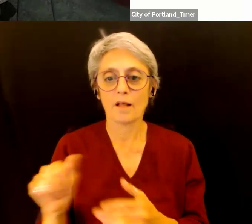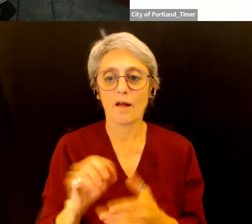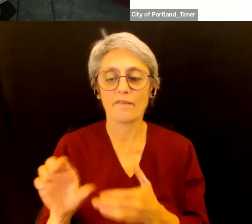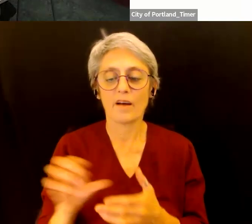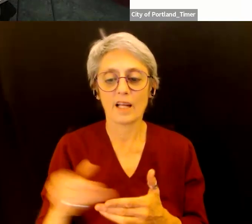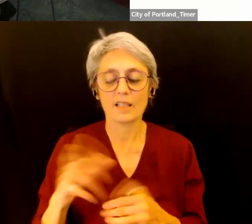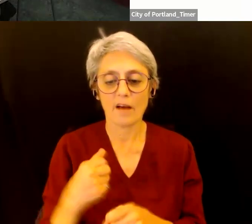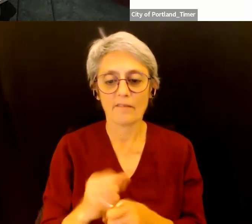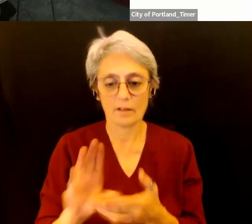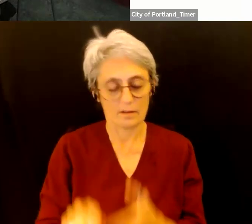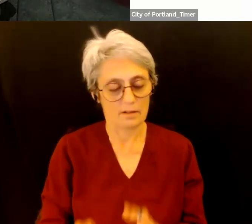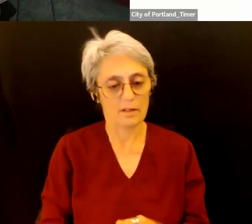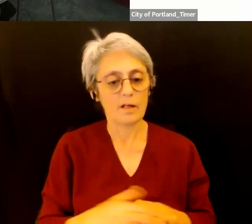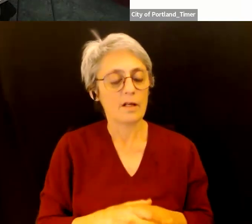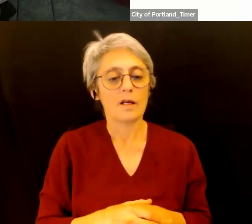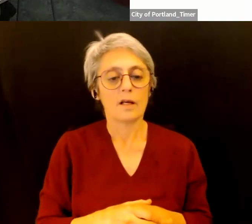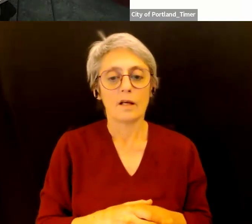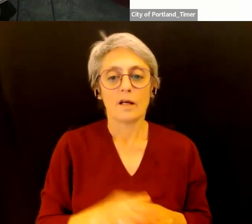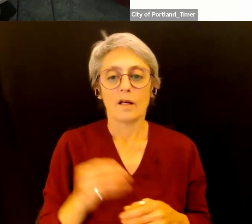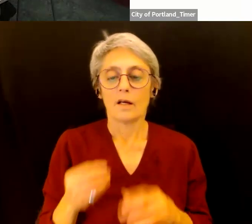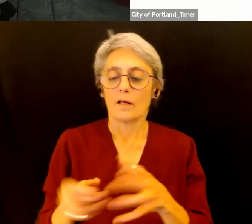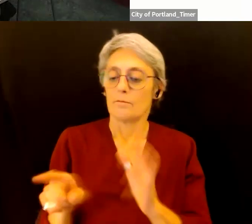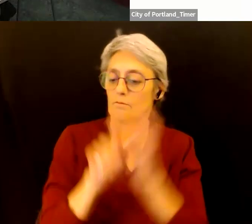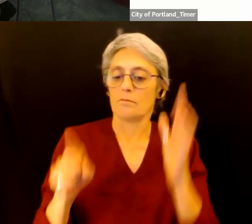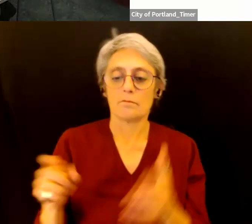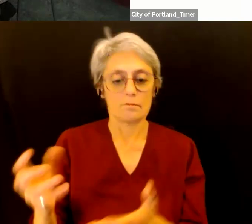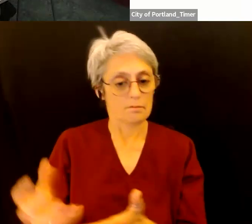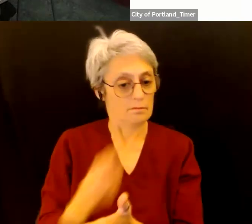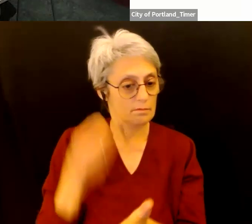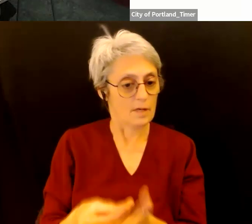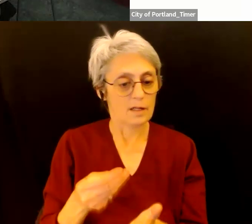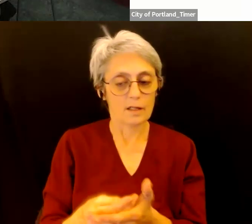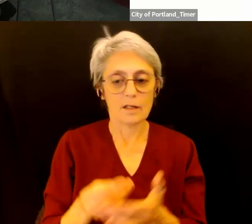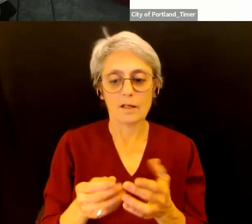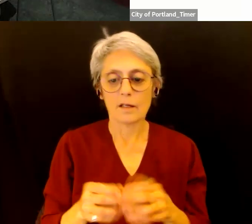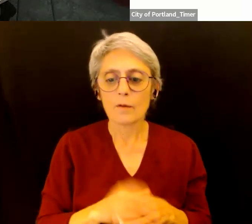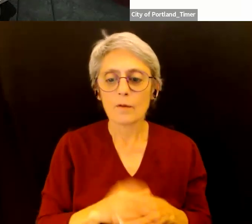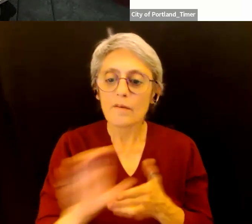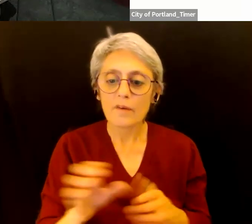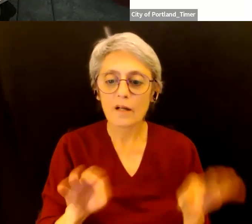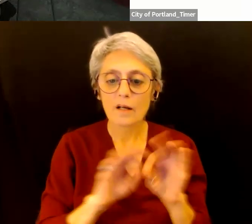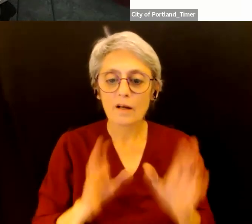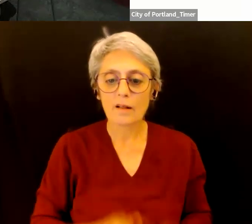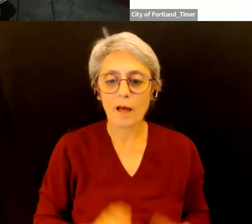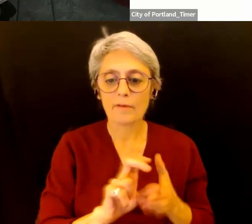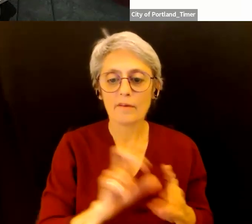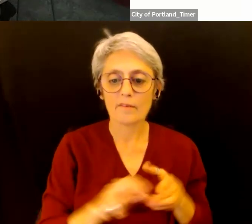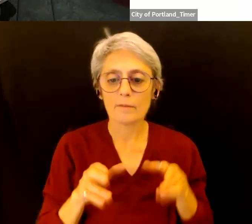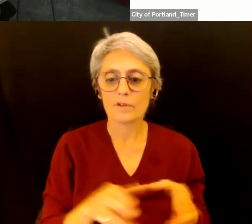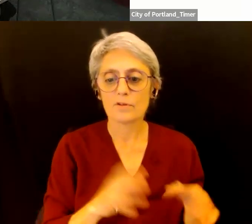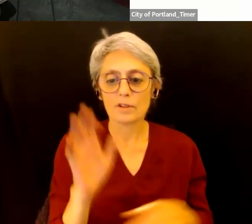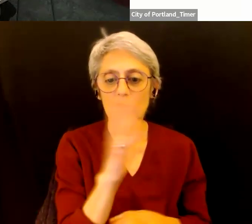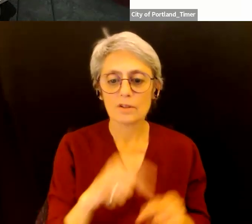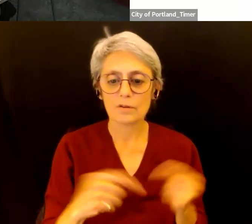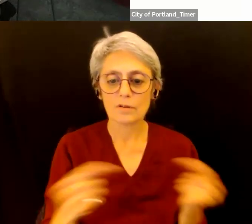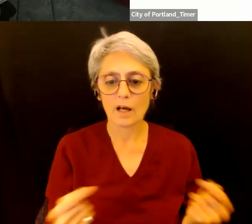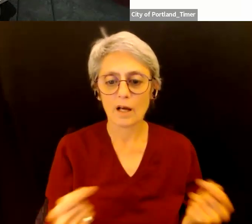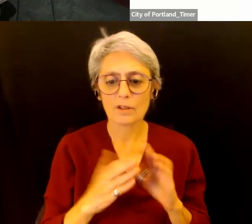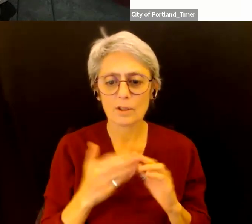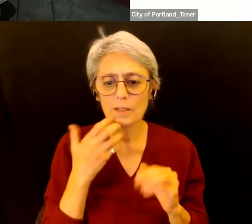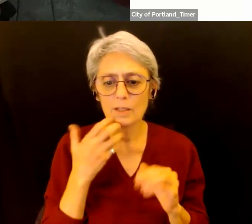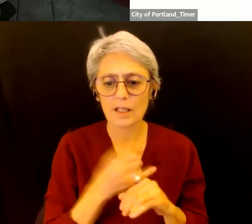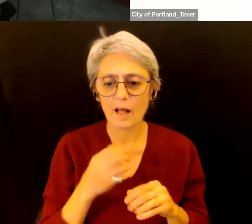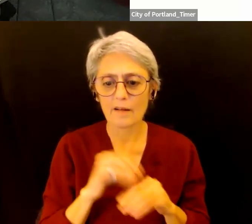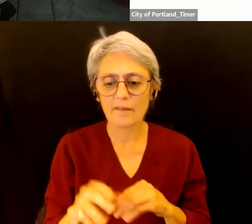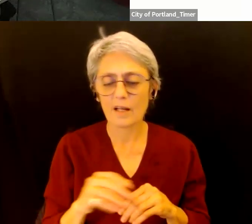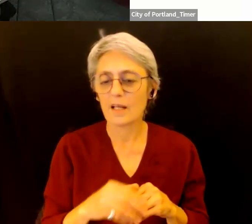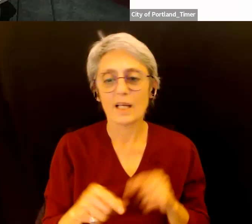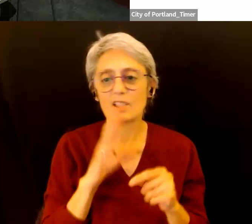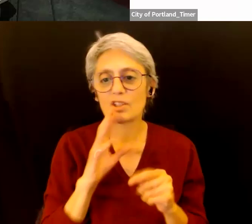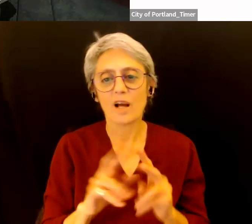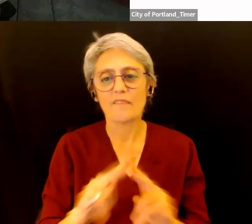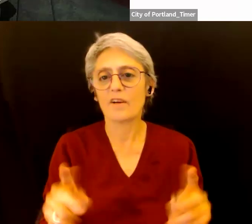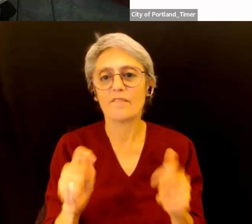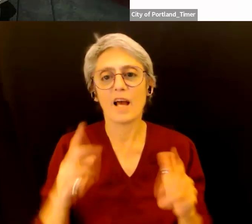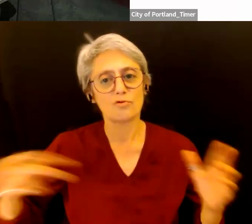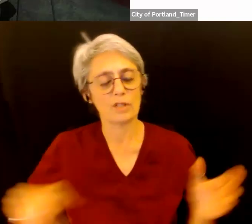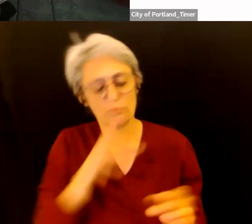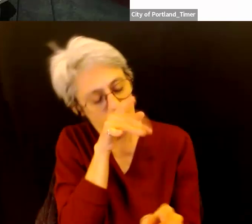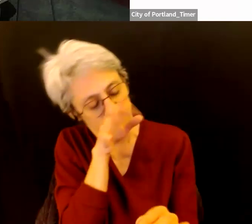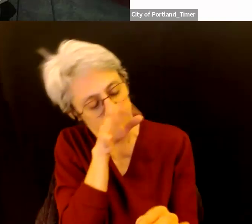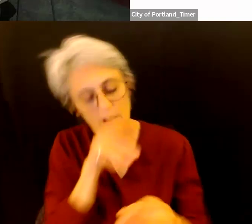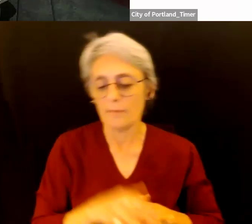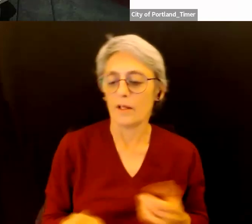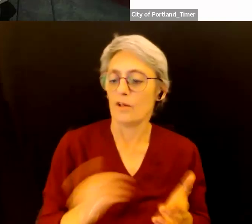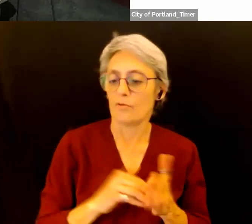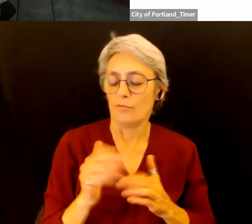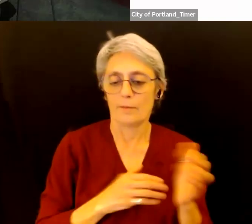To take funding away from this program necessarily defunds key climate investments from street trees to counter the urban heat island effect in East Portland to building retrofits and electrification efforts to rebuild the to the rebuild of 82nd Avenue.